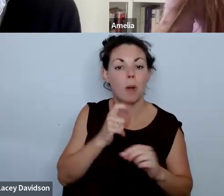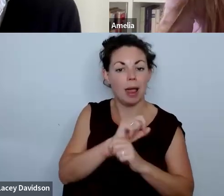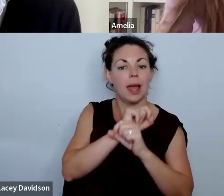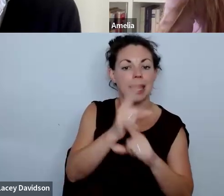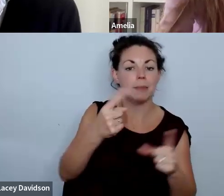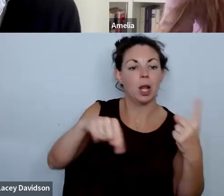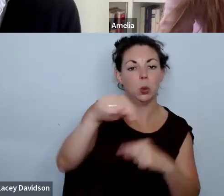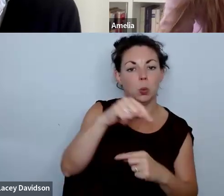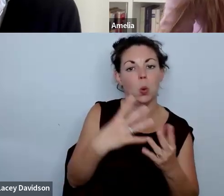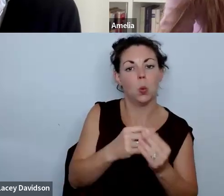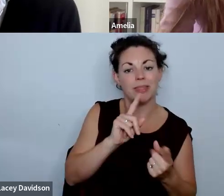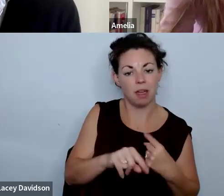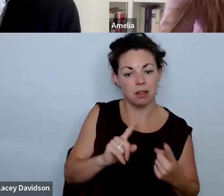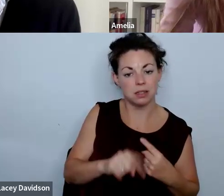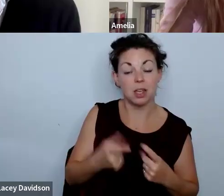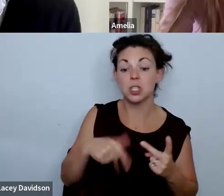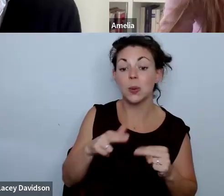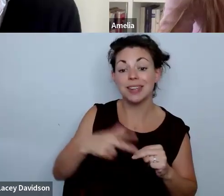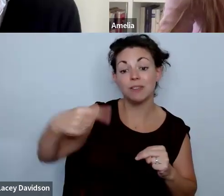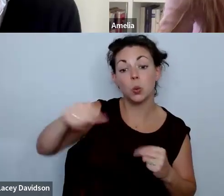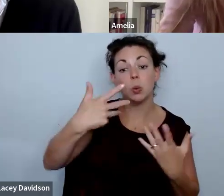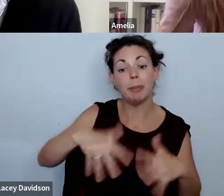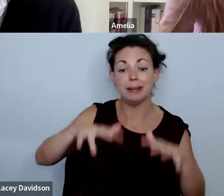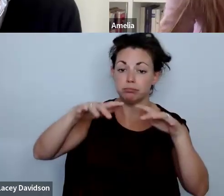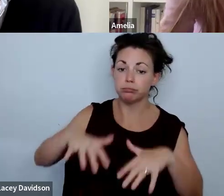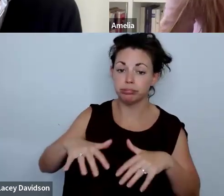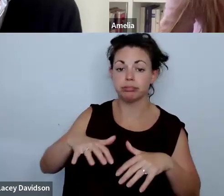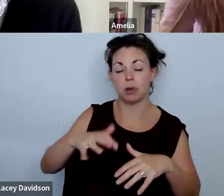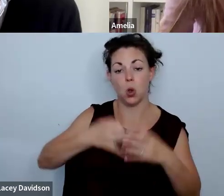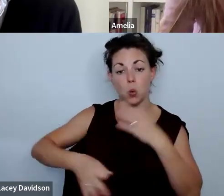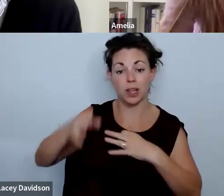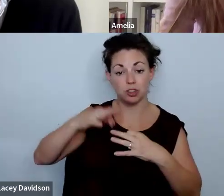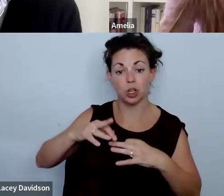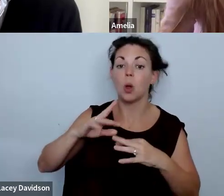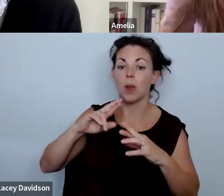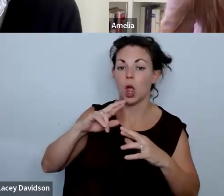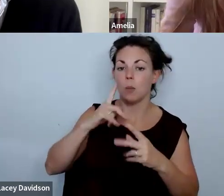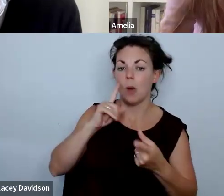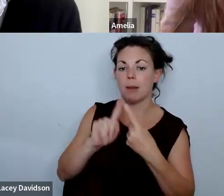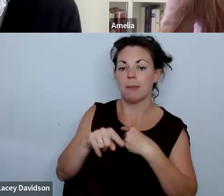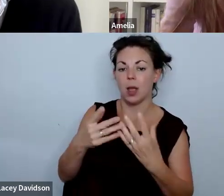for giving up their time today and to our access providers. We will be opening applications